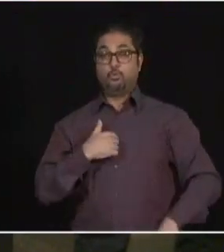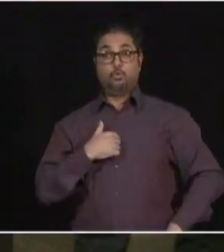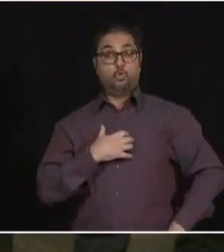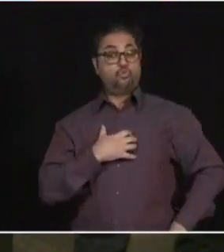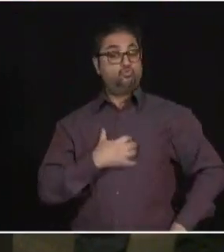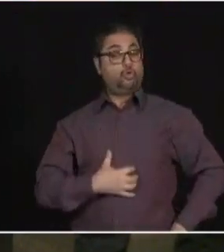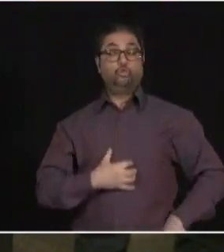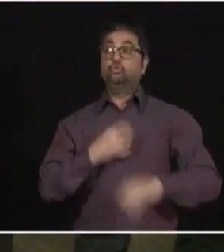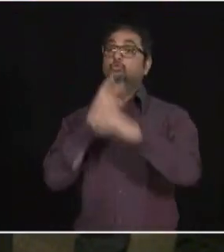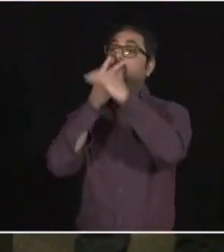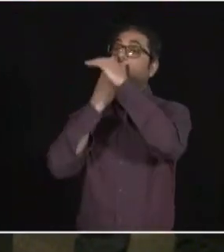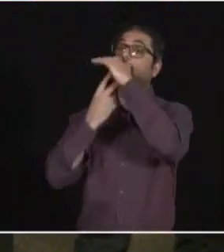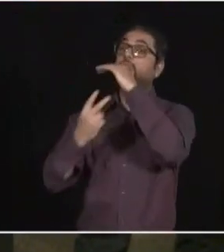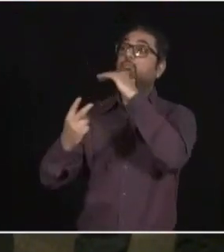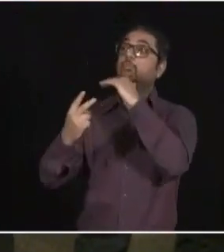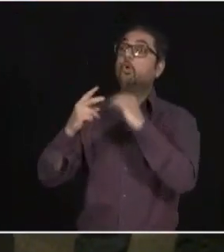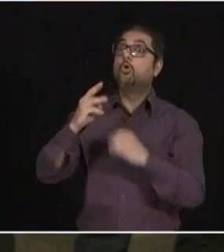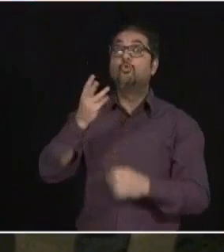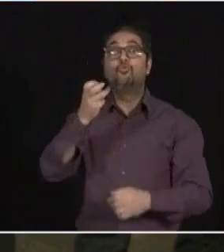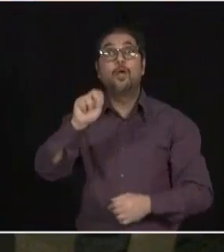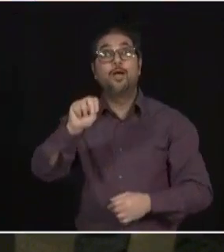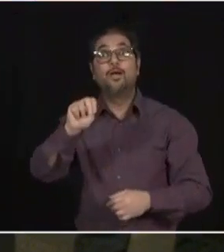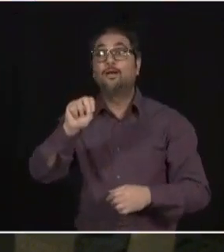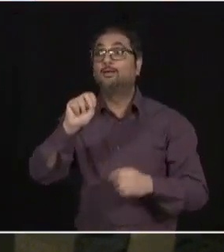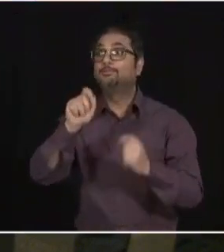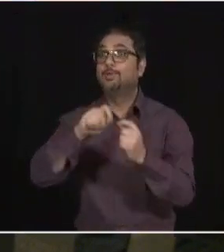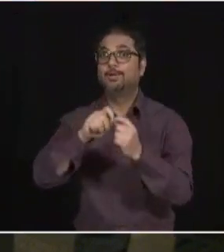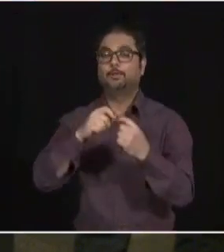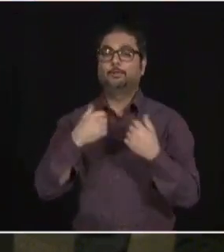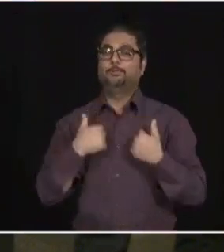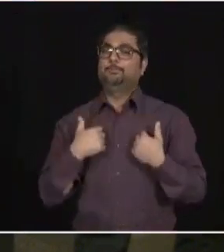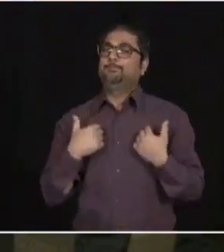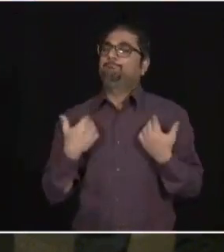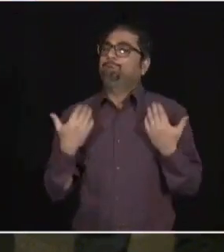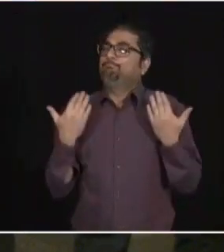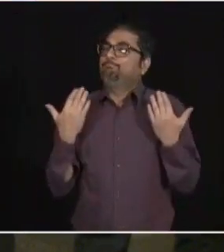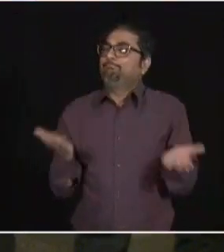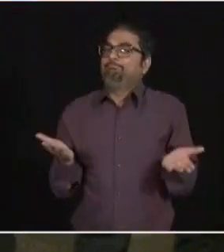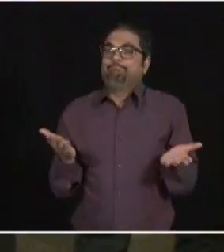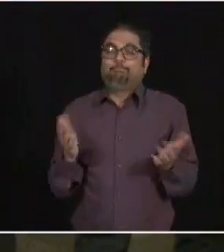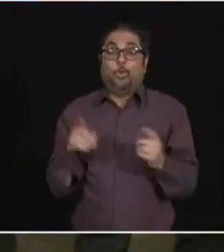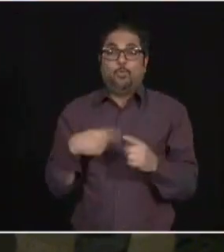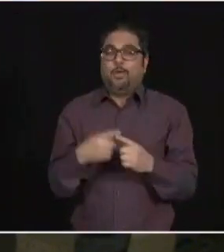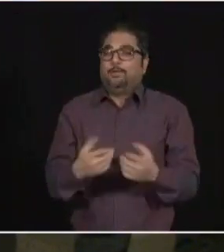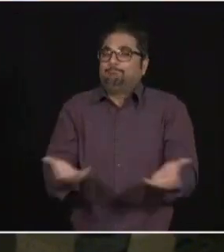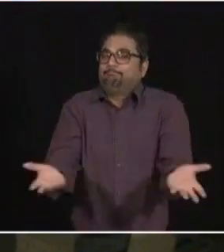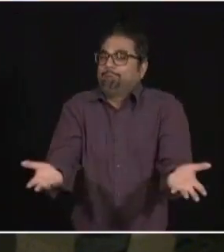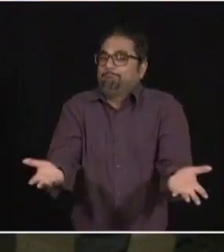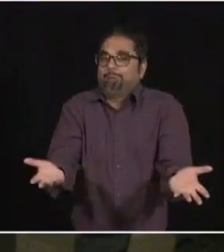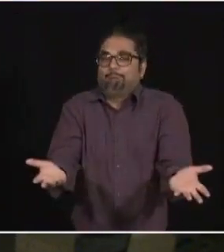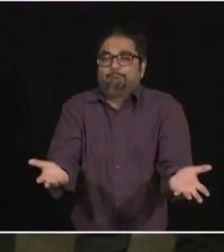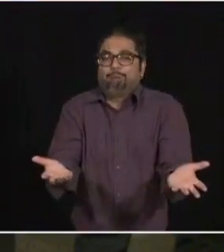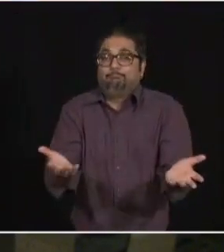time, but to be very frank, I don't know the exact time, or I'd be very transparent with the people.